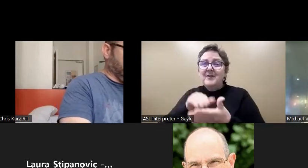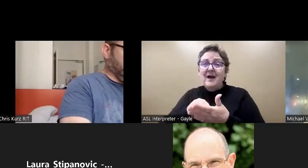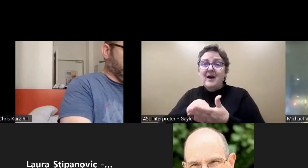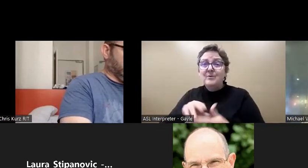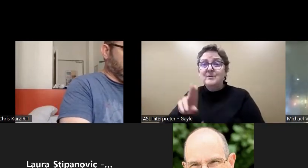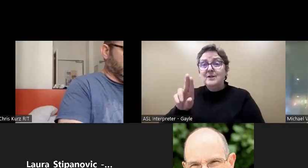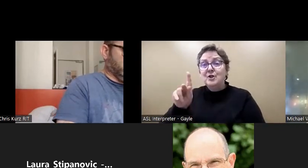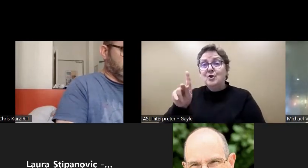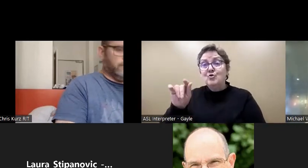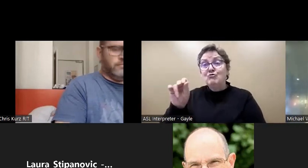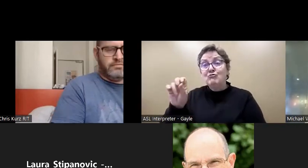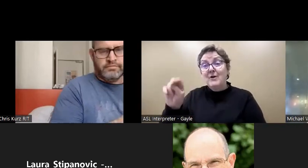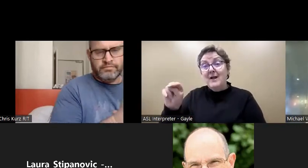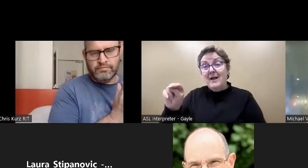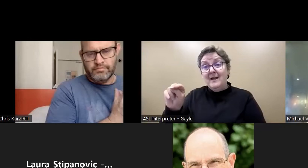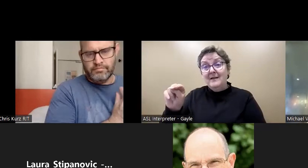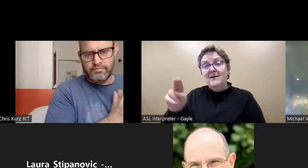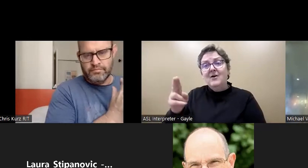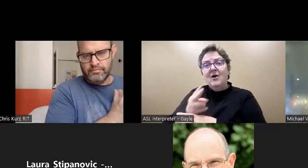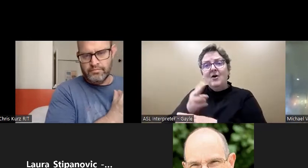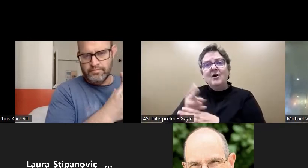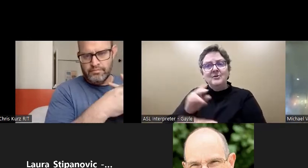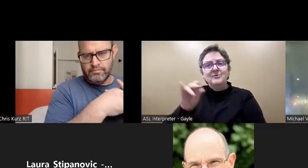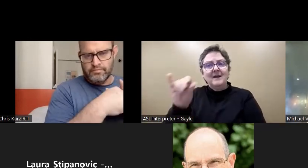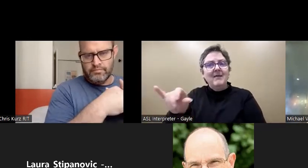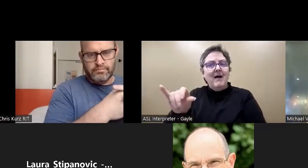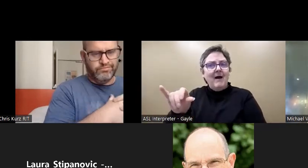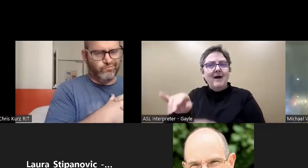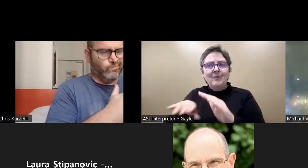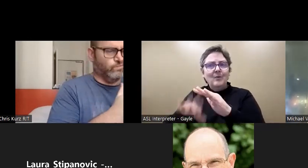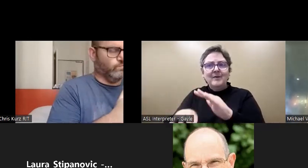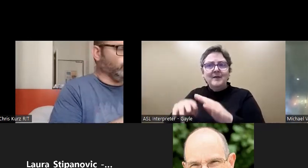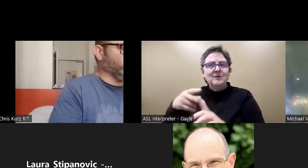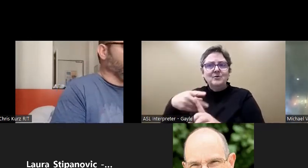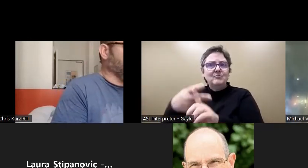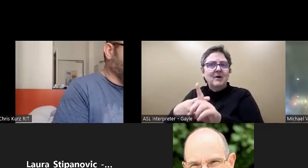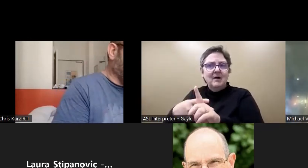within sort of two months of the invasion of their country.